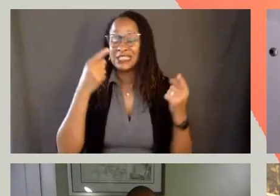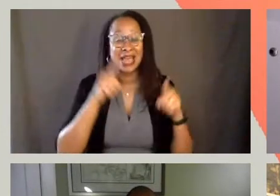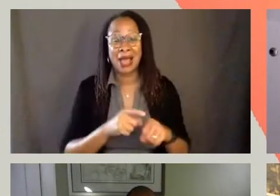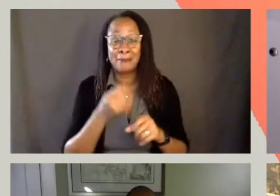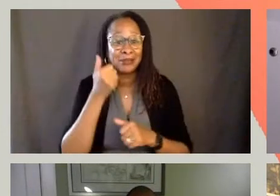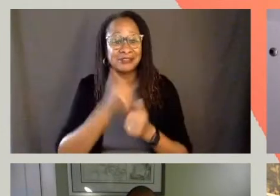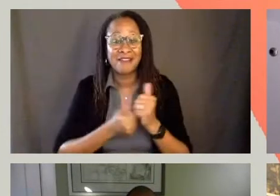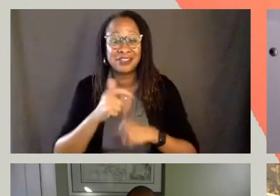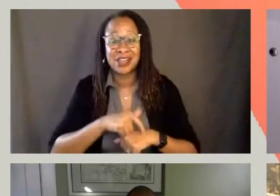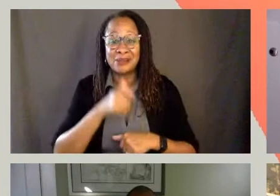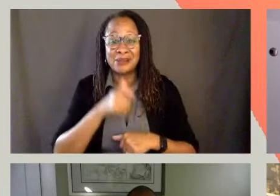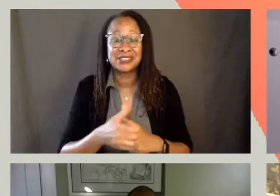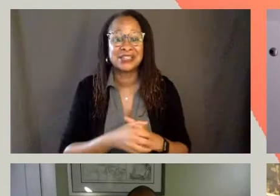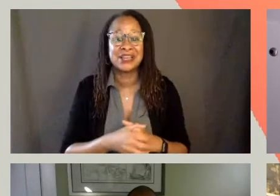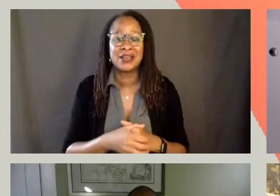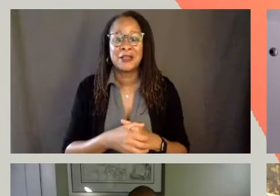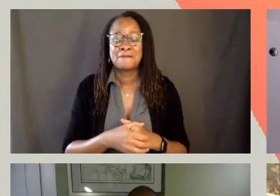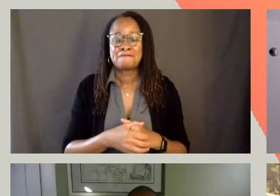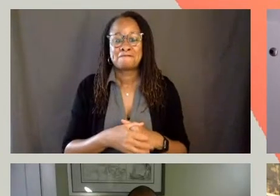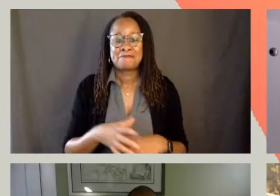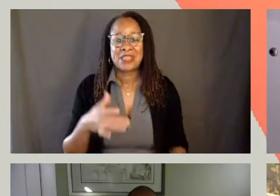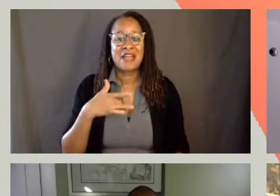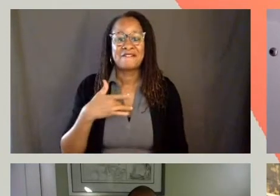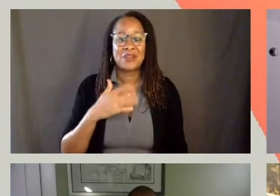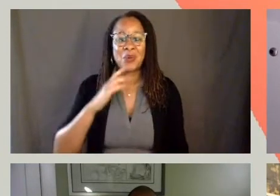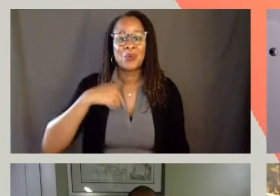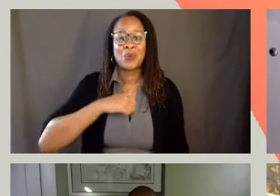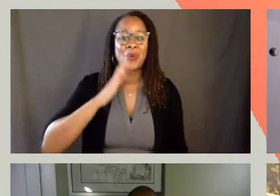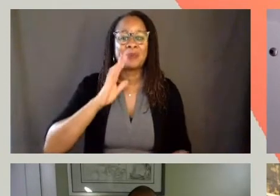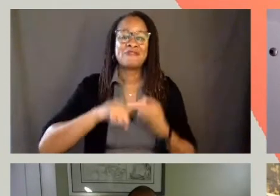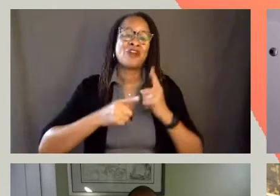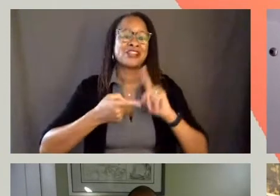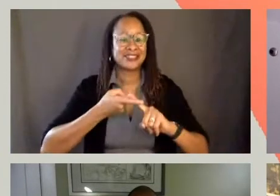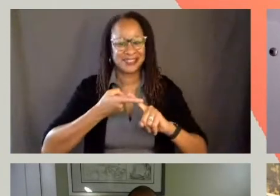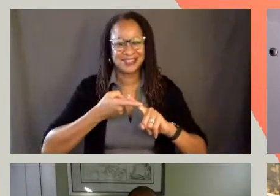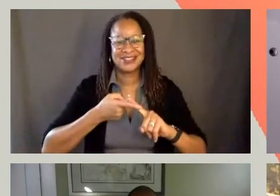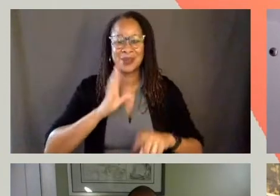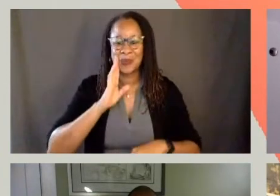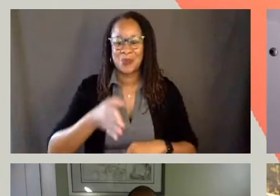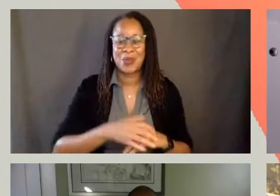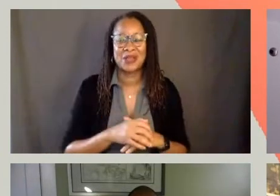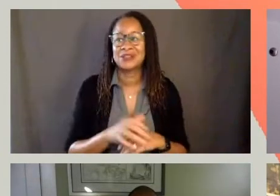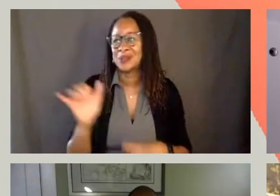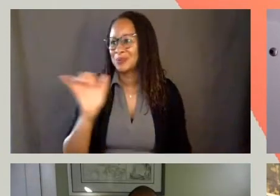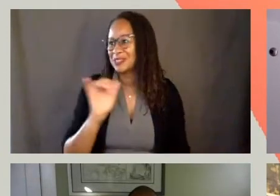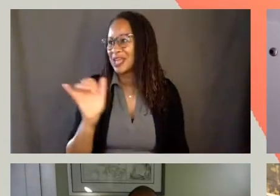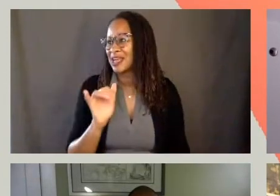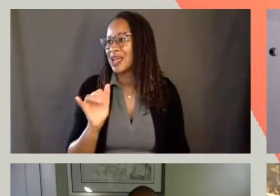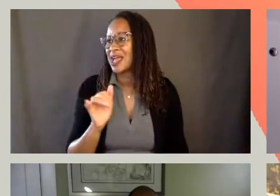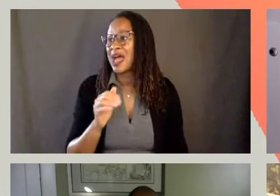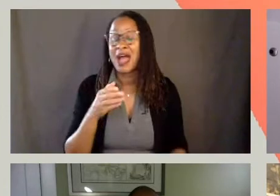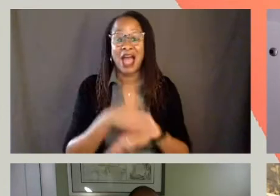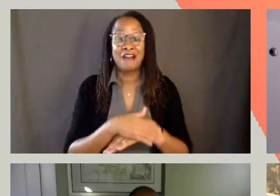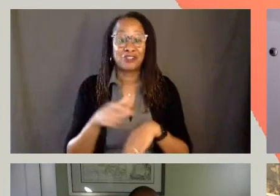And I feel like, you know, we're gonna be friends. After as long as I've been at this,